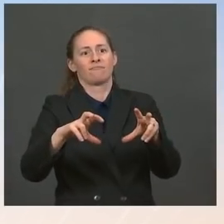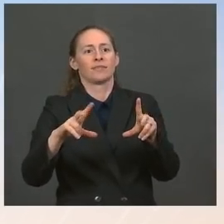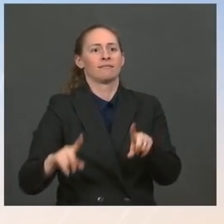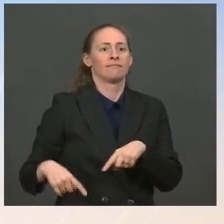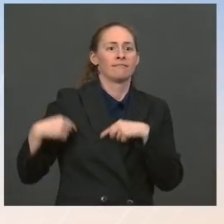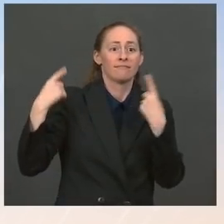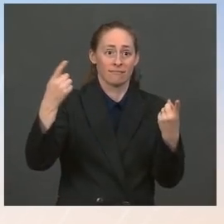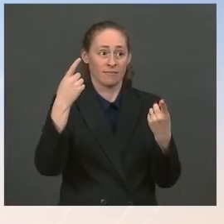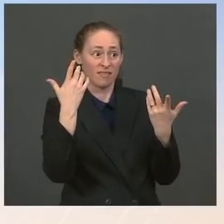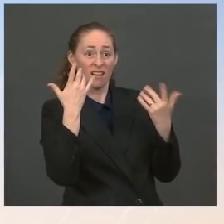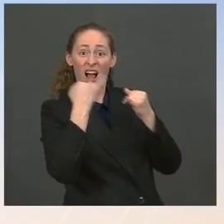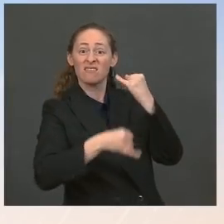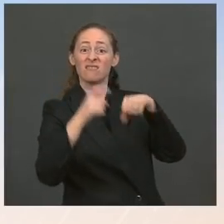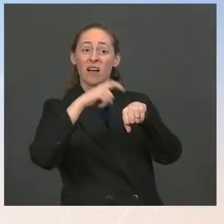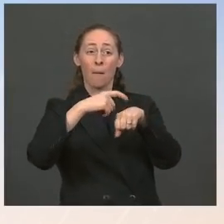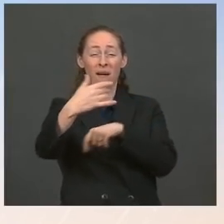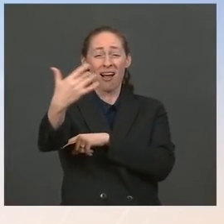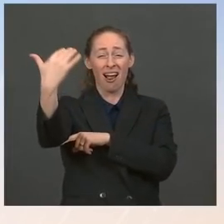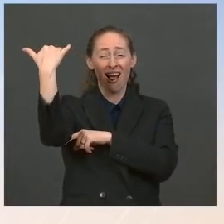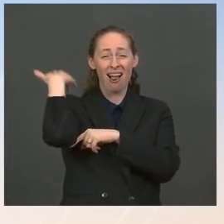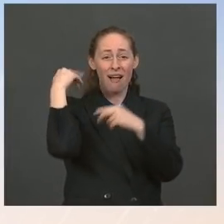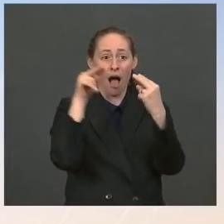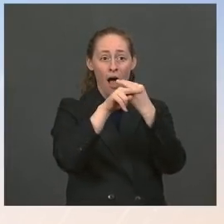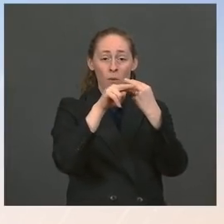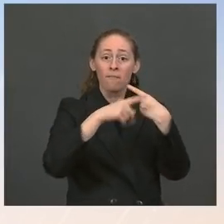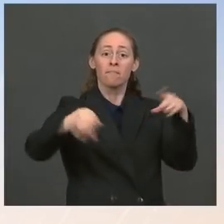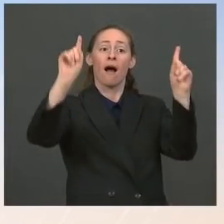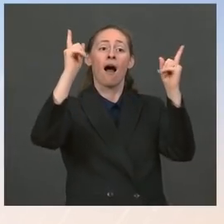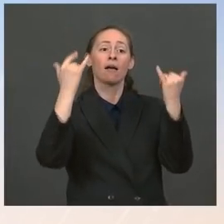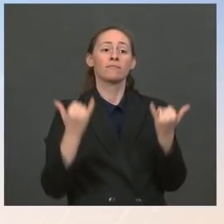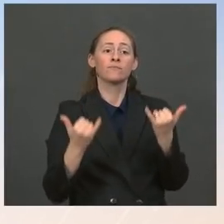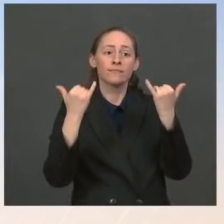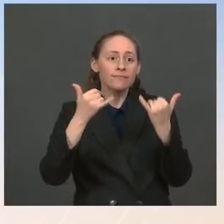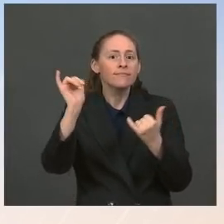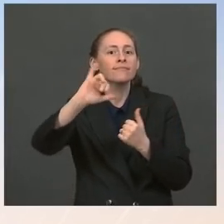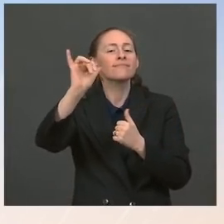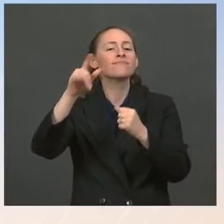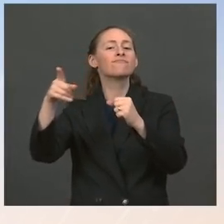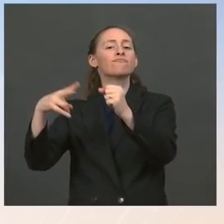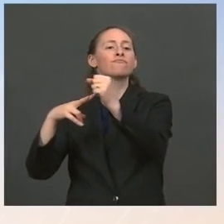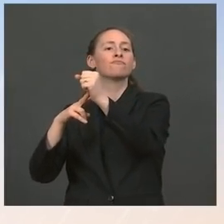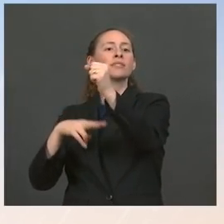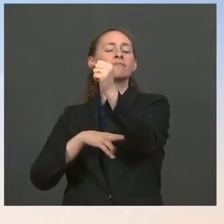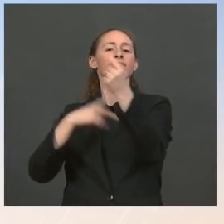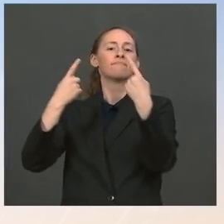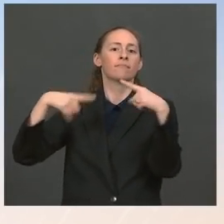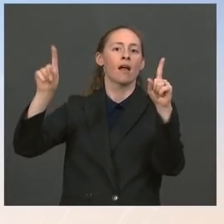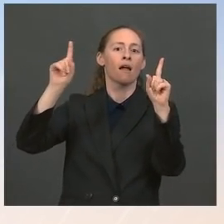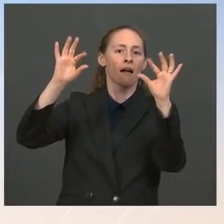including the largest investment in our bridges ever so that we can avoid devastating closures and disruptive